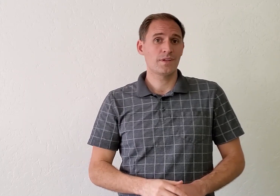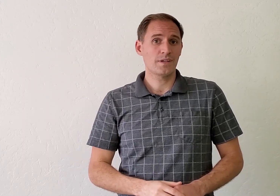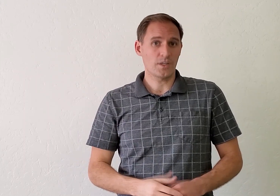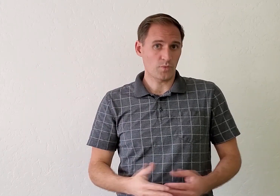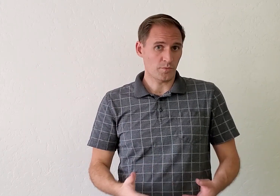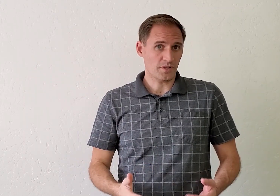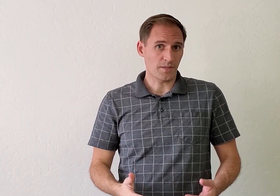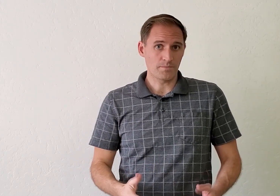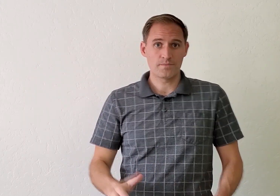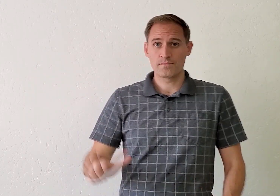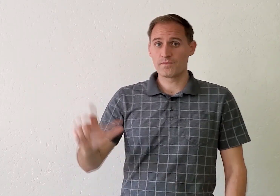And one more time.